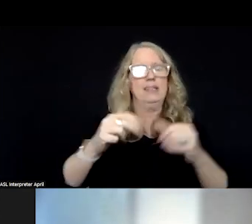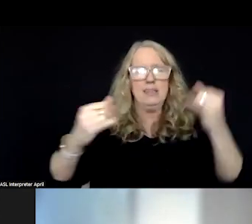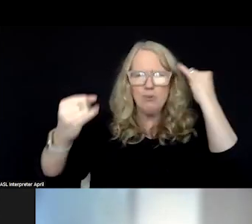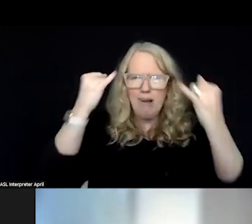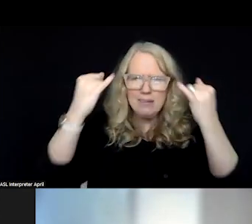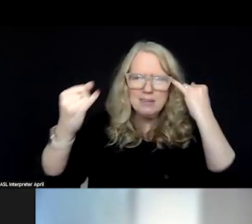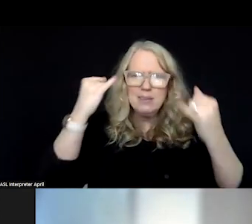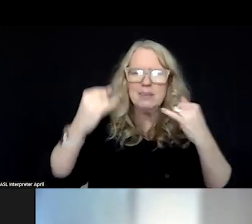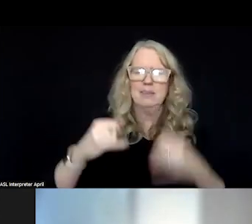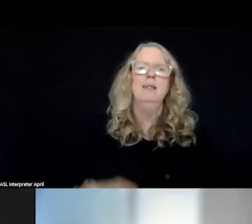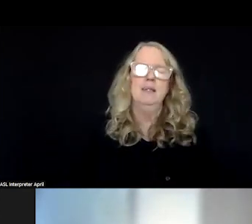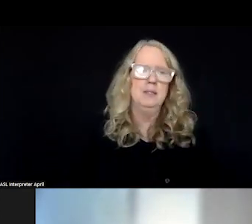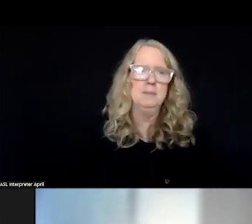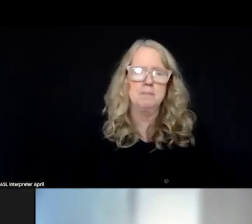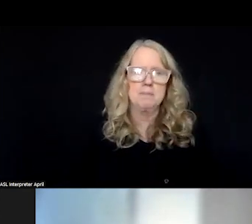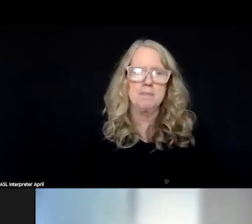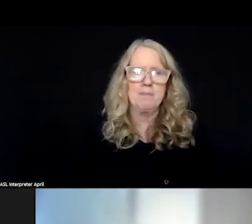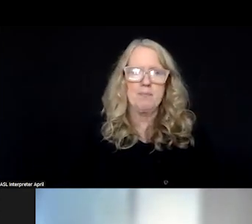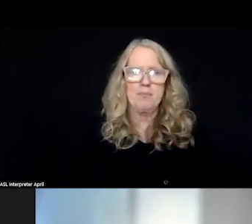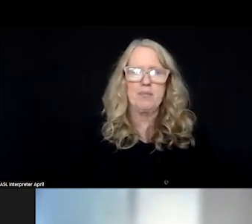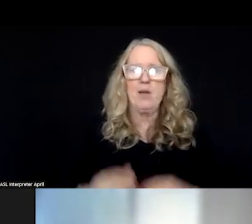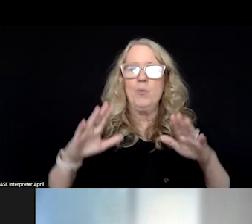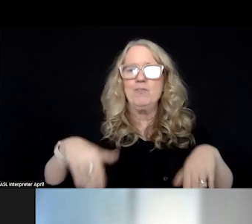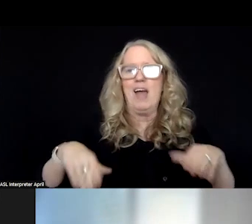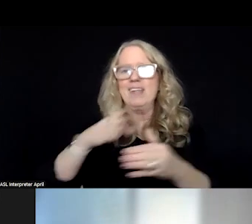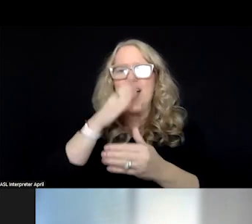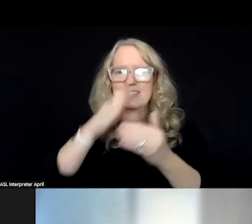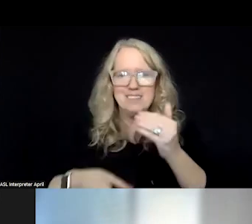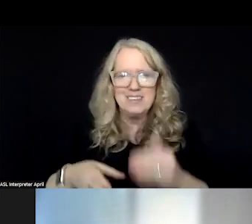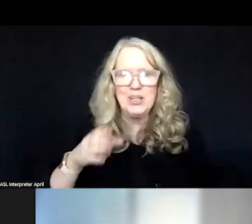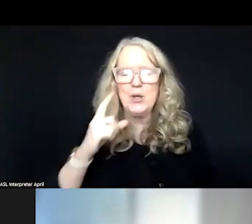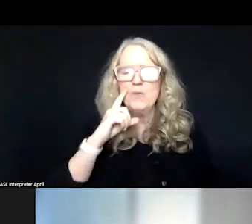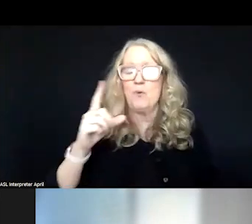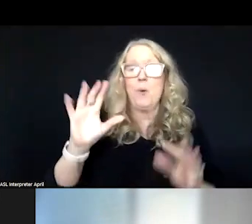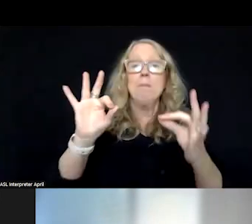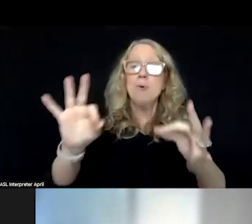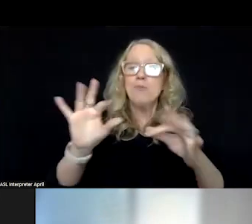WE HAVE NOT GOTTEN TO THE END OF A PERFECT SYSTEM, BUT CONTINUED